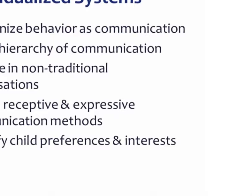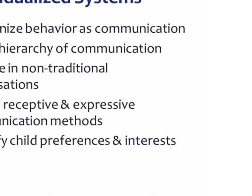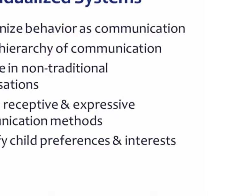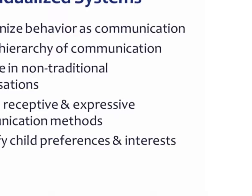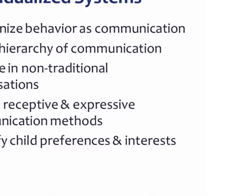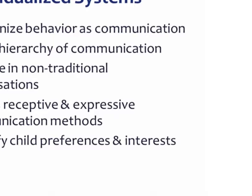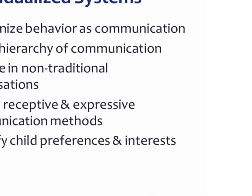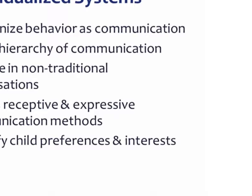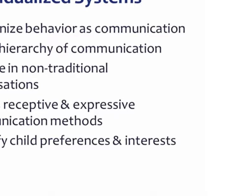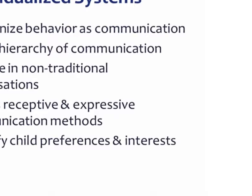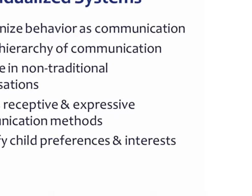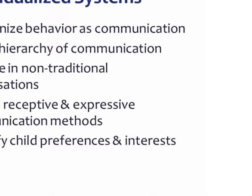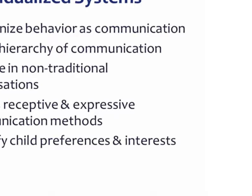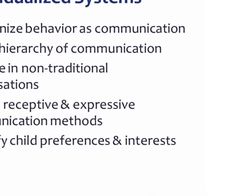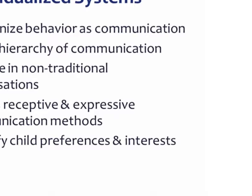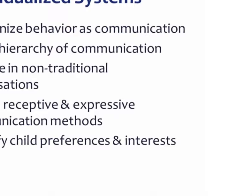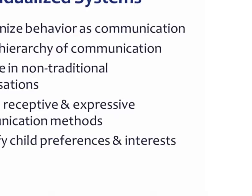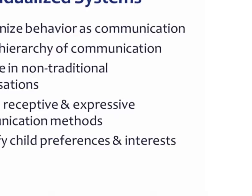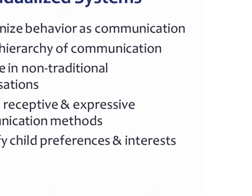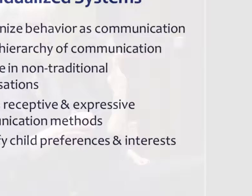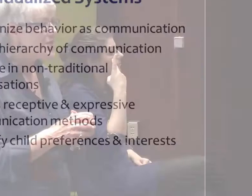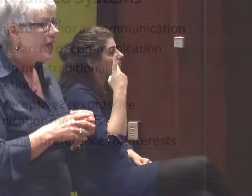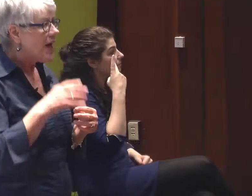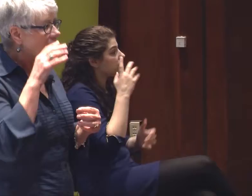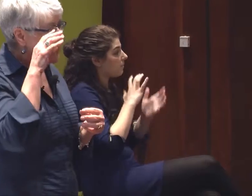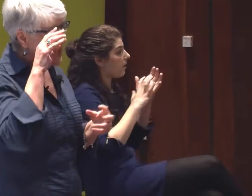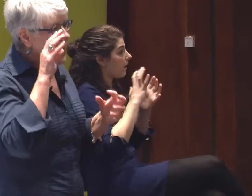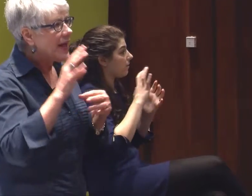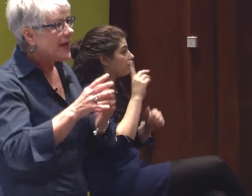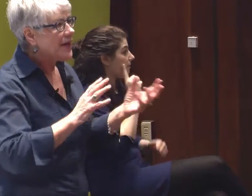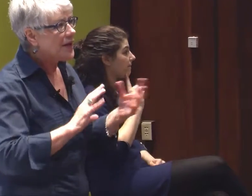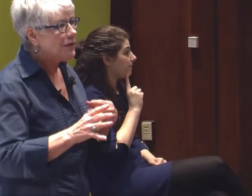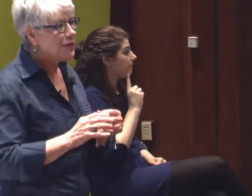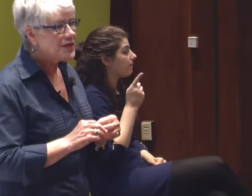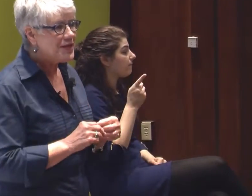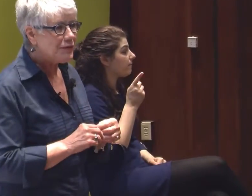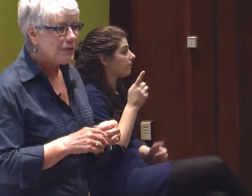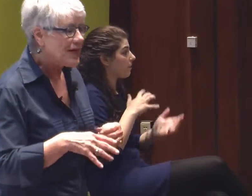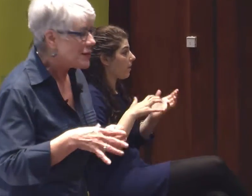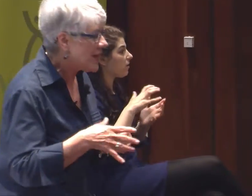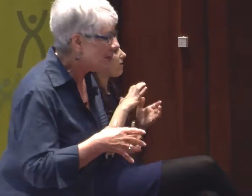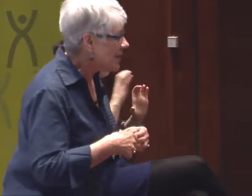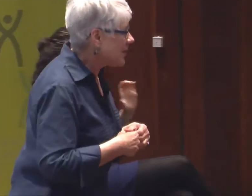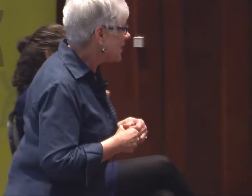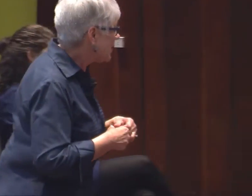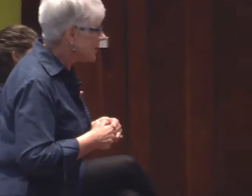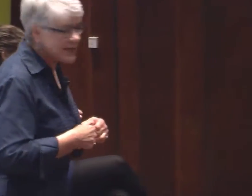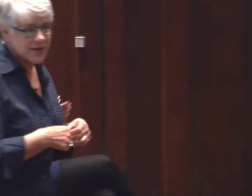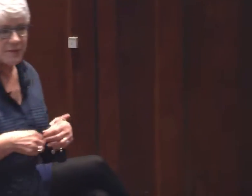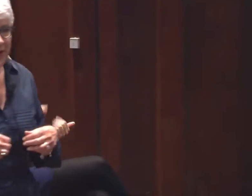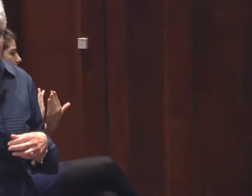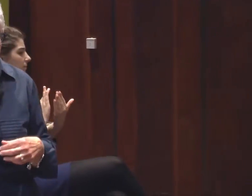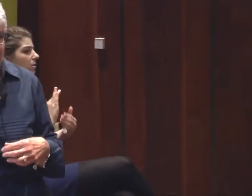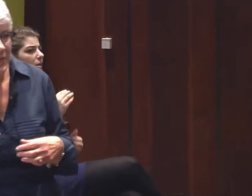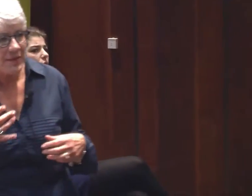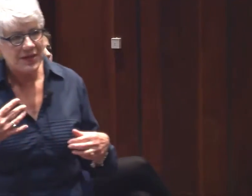Kids who are deaf-blind, kids with combined vision and hearing loss converse in different ways. It maybe with little... Is there anybody who doesn't mind me